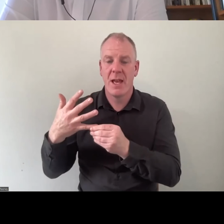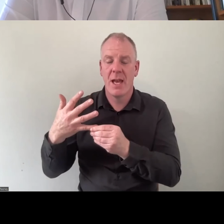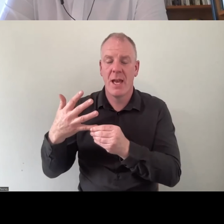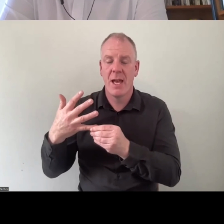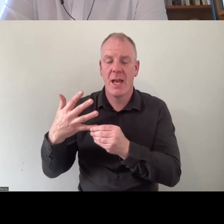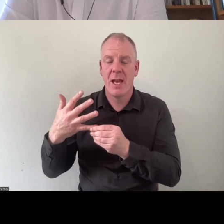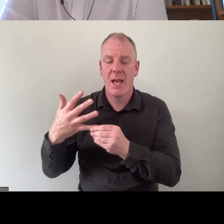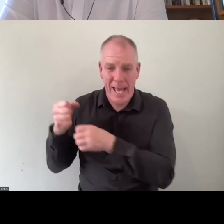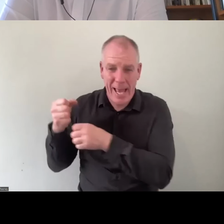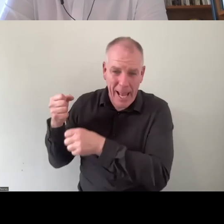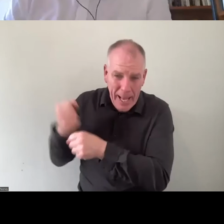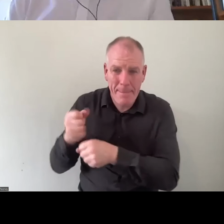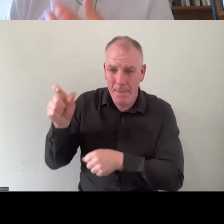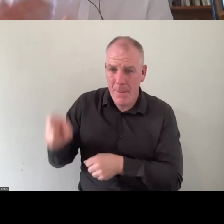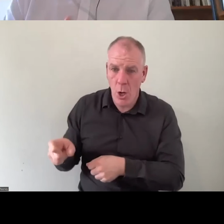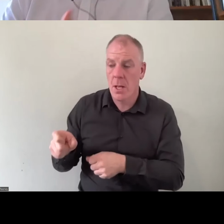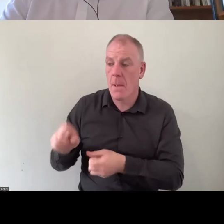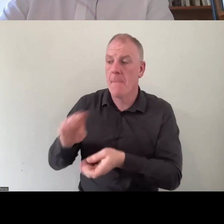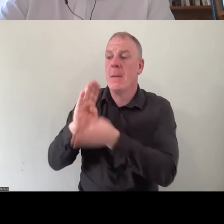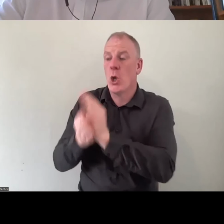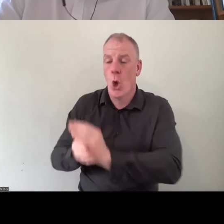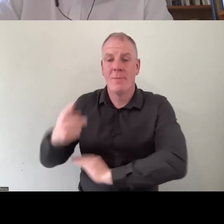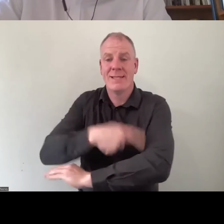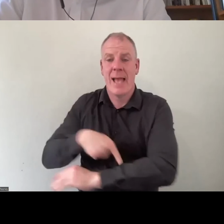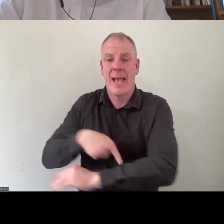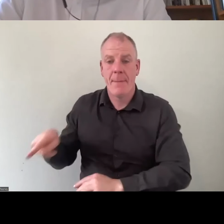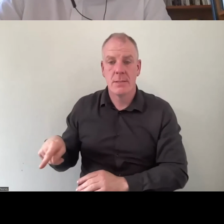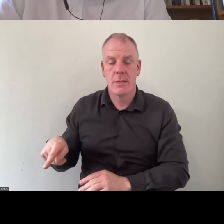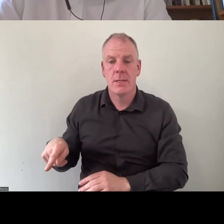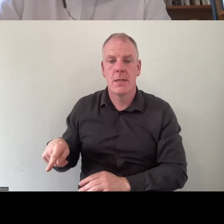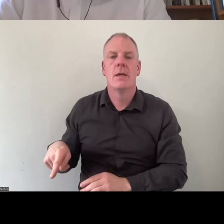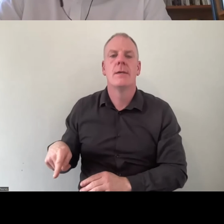but if someone acquires a disability, you want to make sure you retain that employee